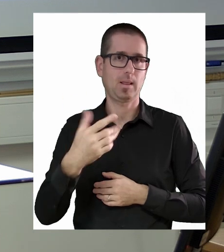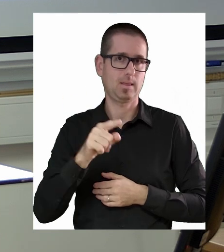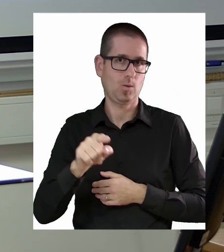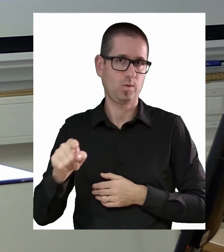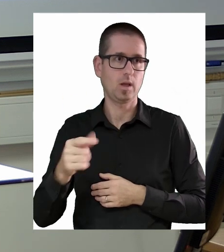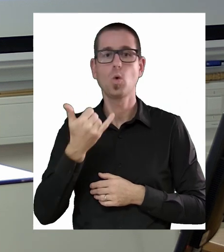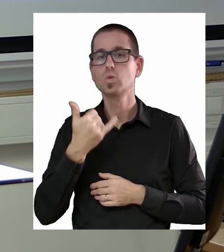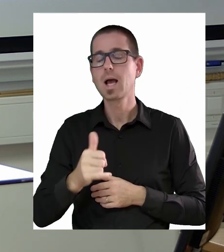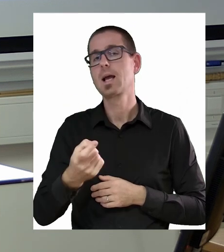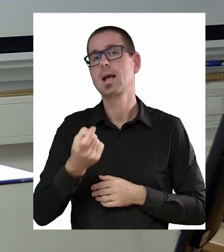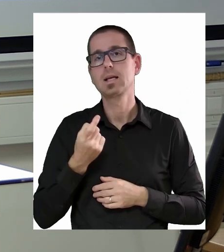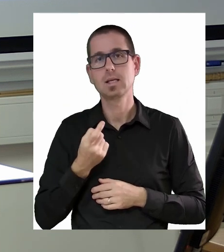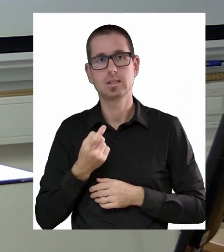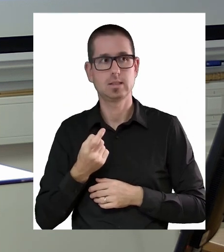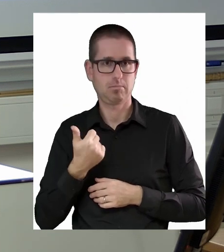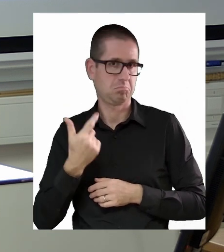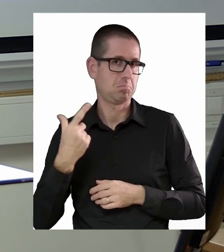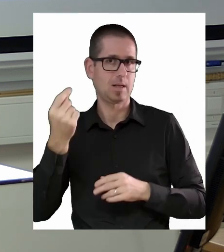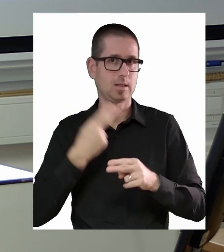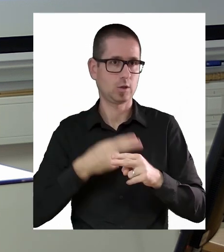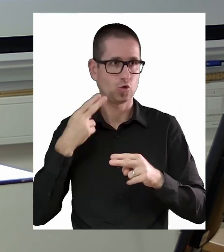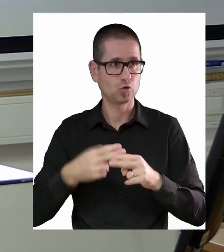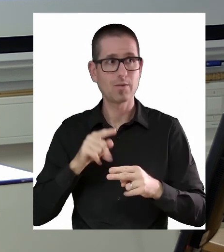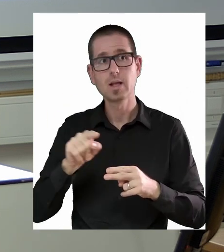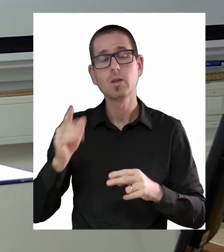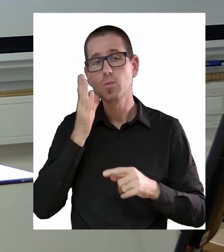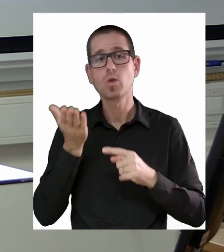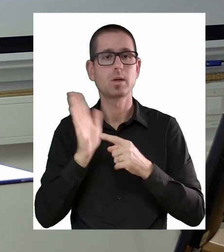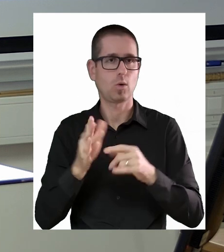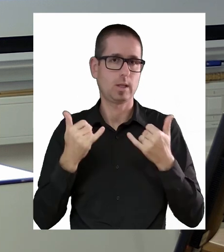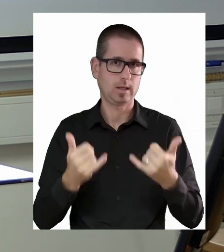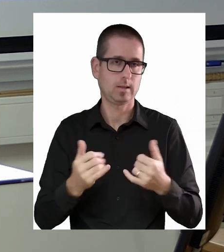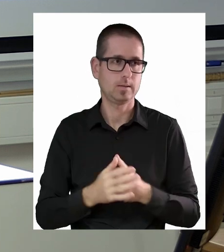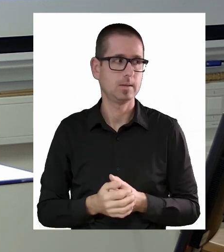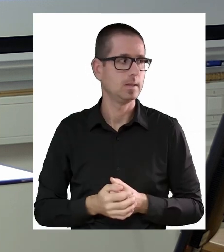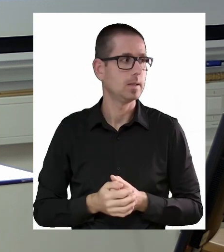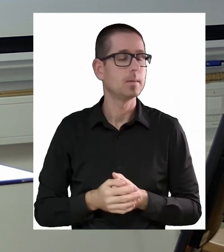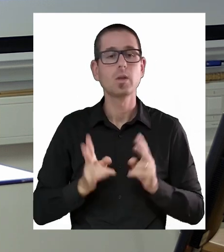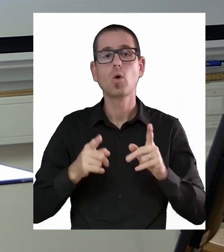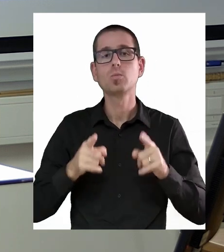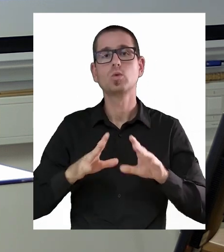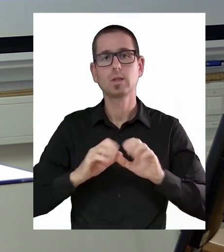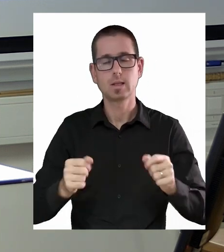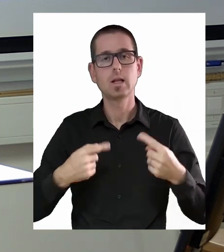each partner country and those will be presented today. Now how we did that, we evaluated all